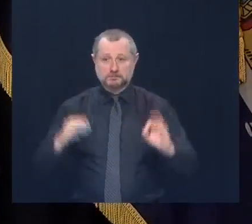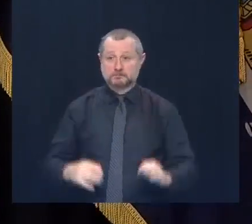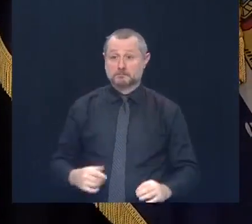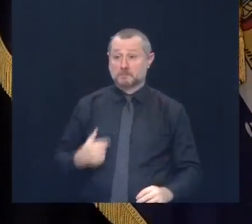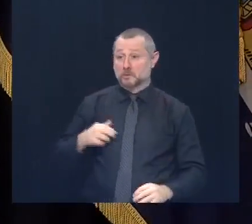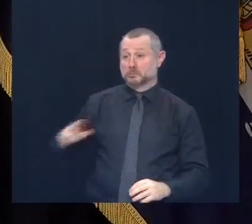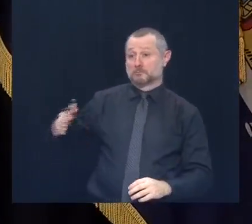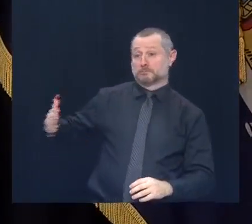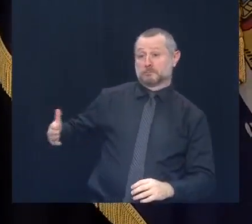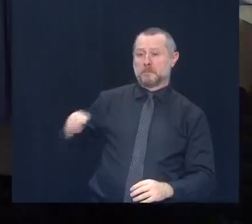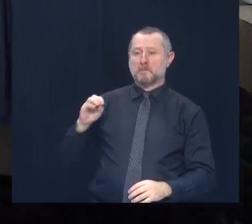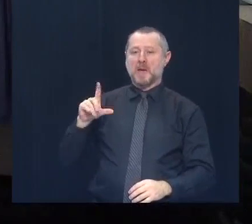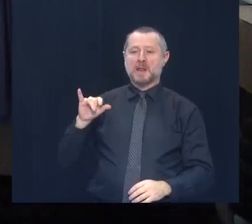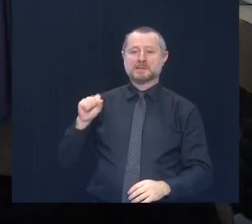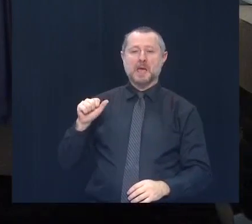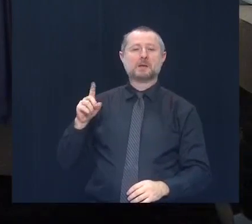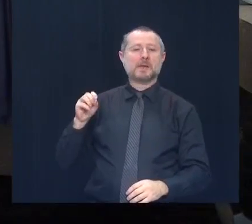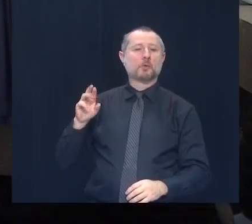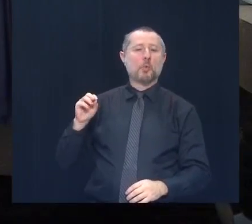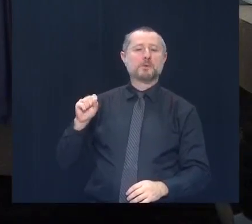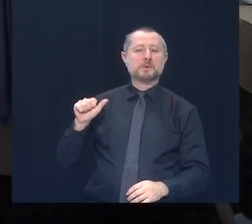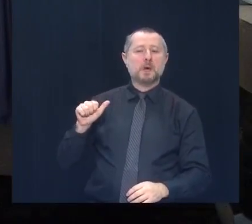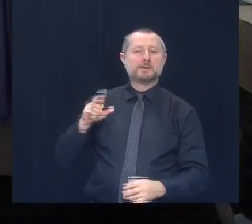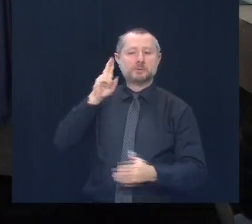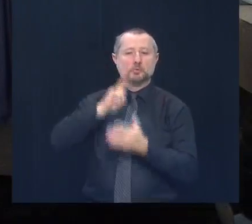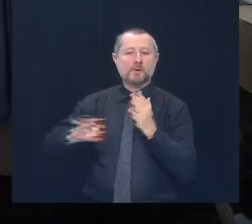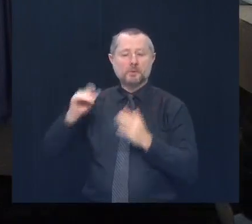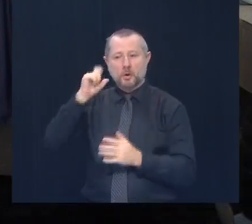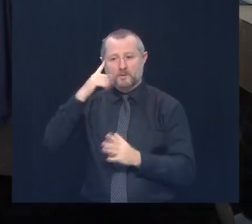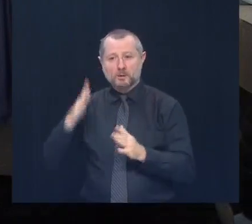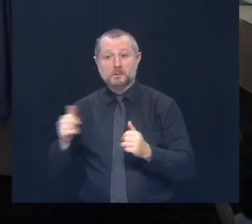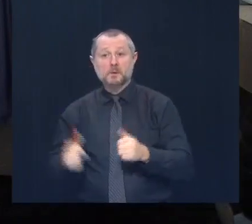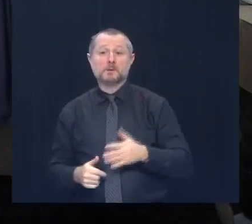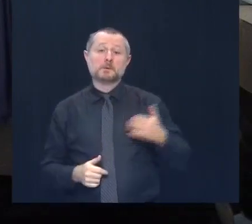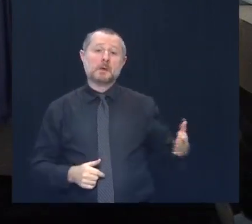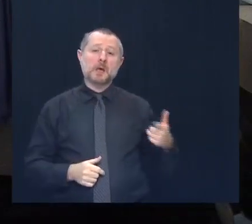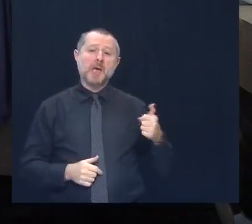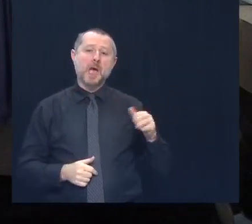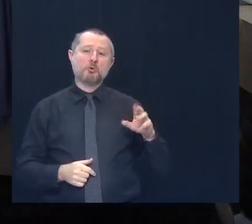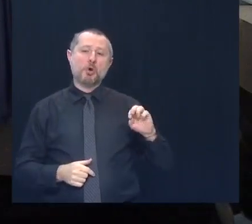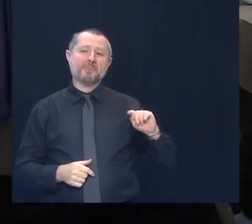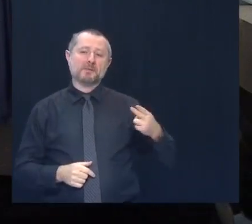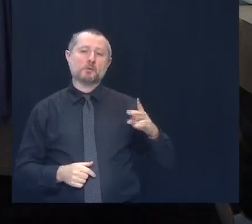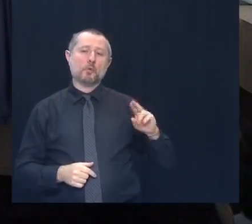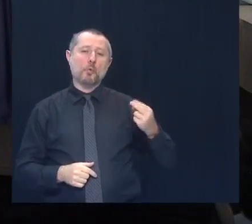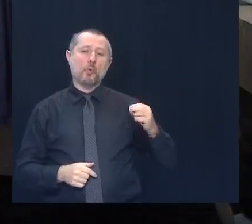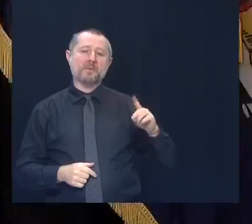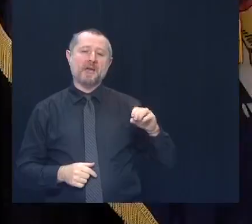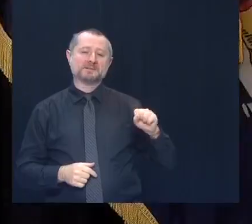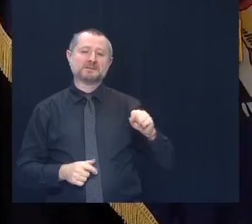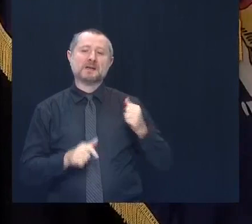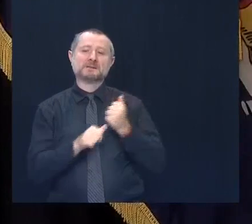GOOD MORNING, GOOD MORNING. YOU CAN HEAR ME? EVERYBODY TO MY RIGHT MY